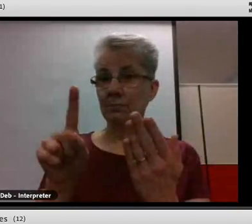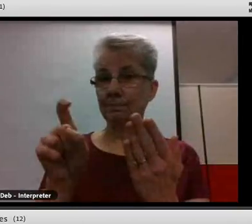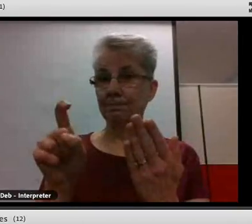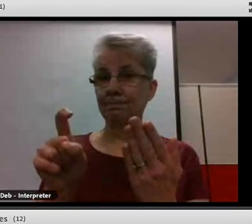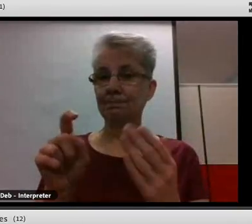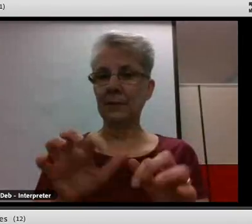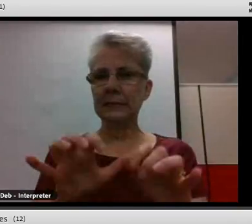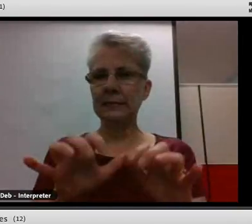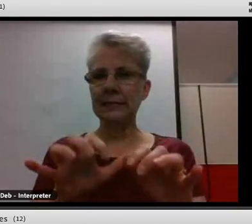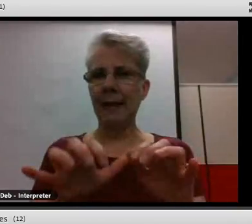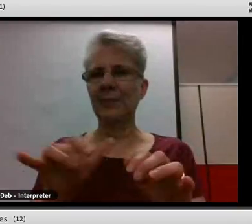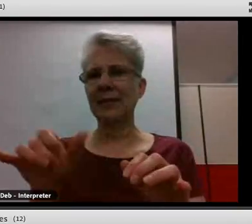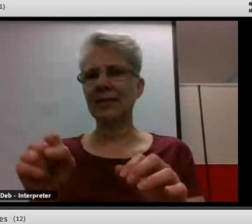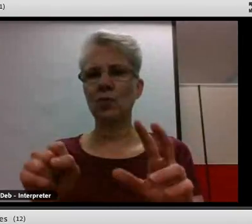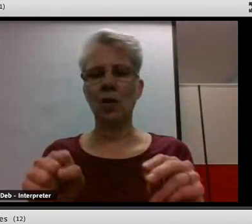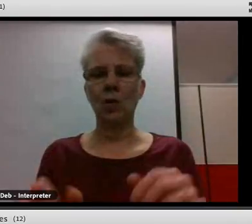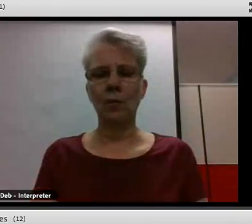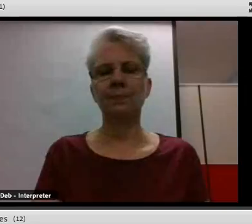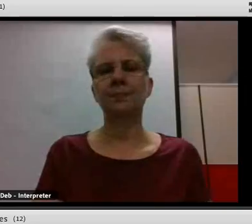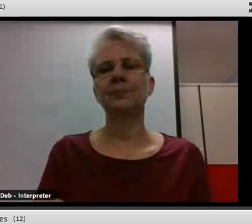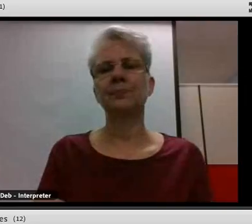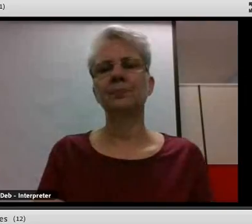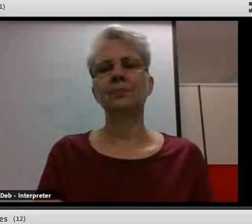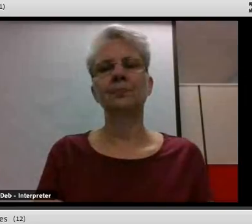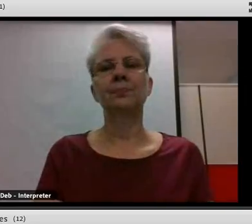with a disability connect to your collection.